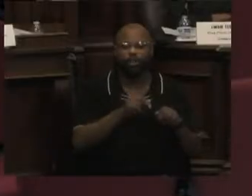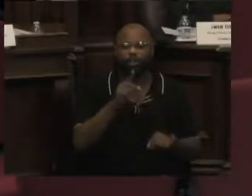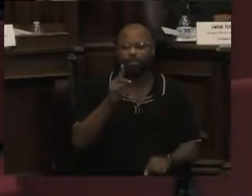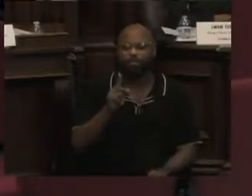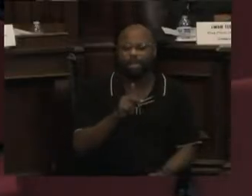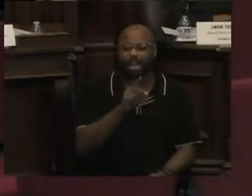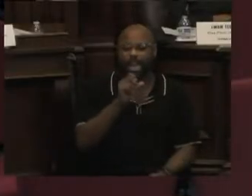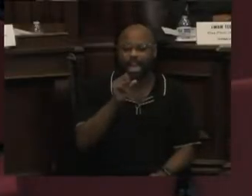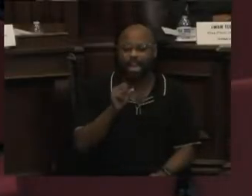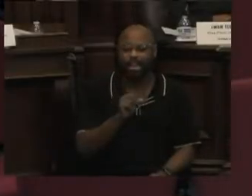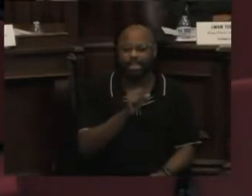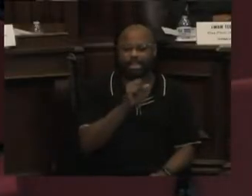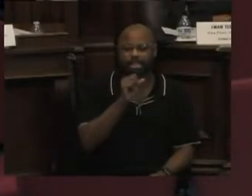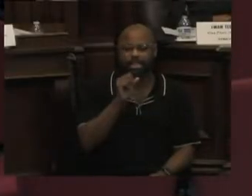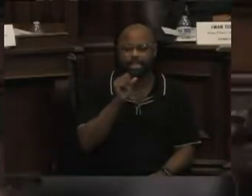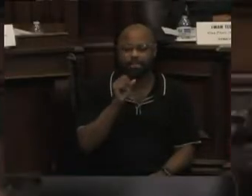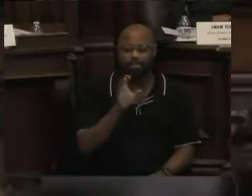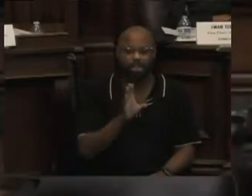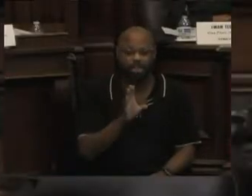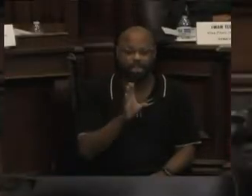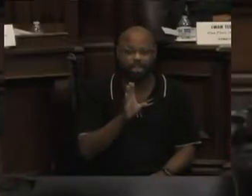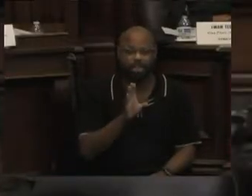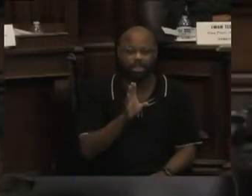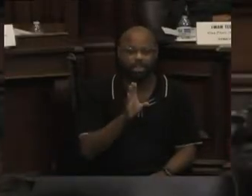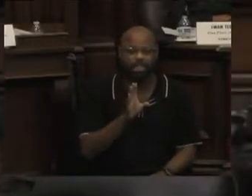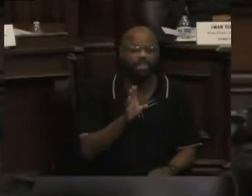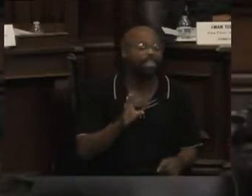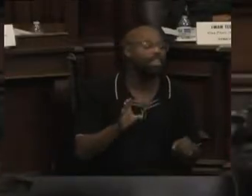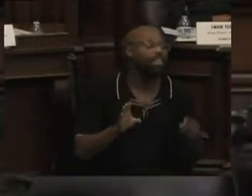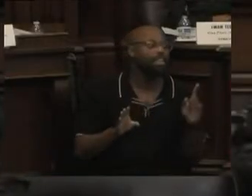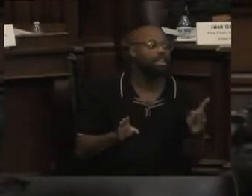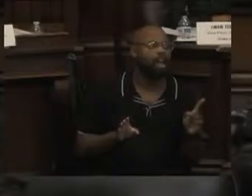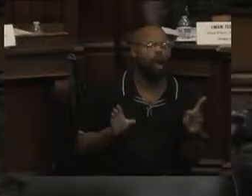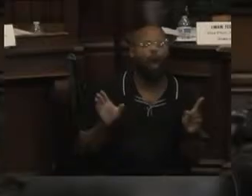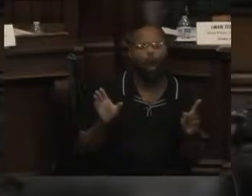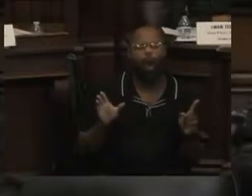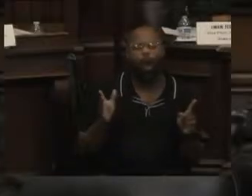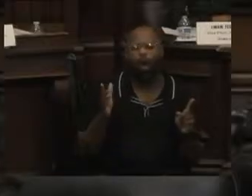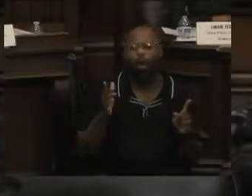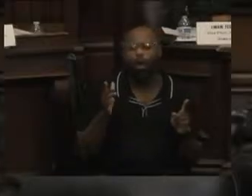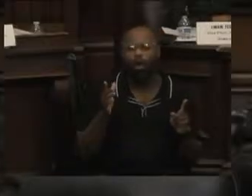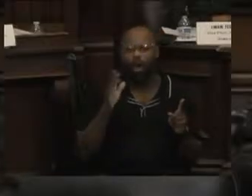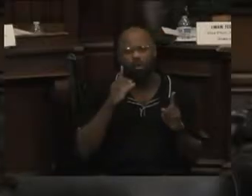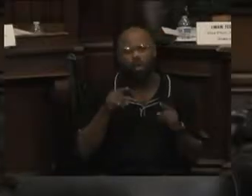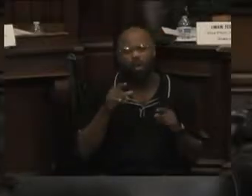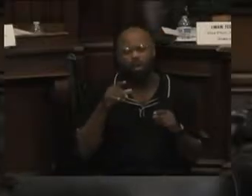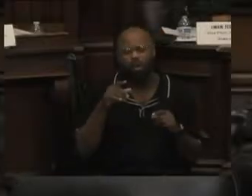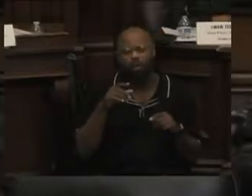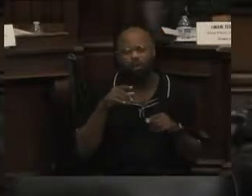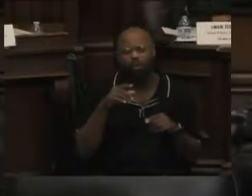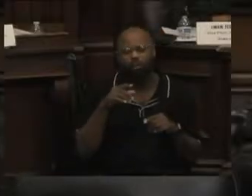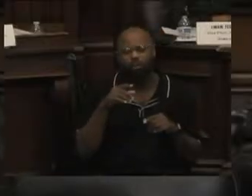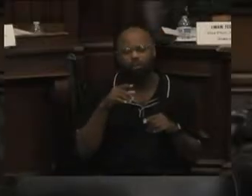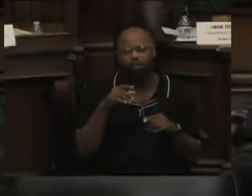that's something you want to do, as opposed to going to the PSB now, that would be an option.